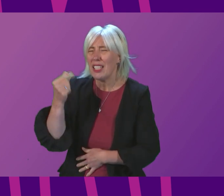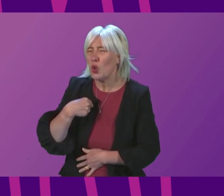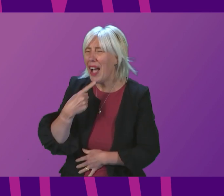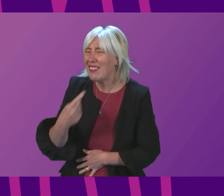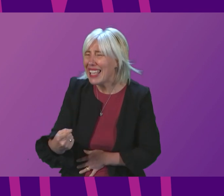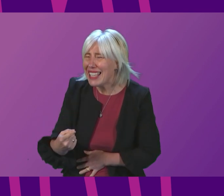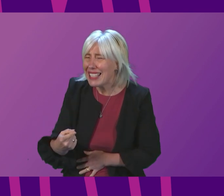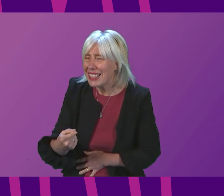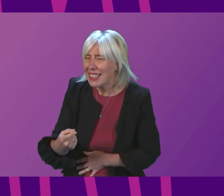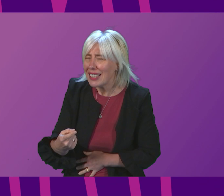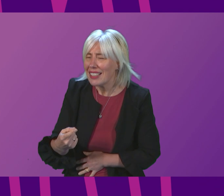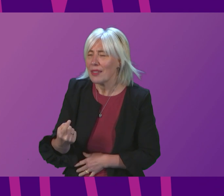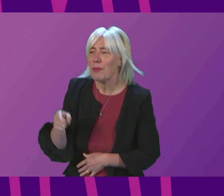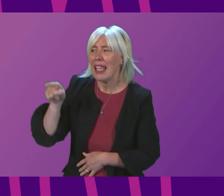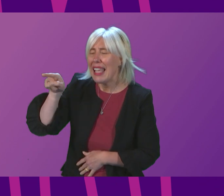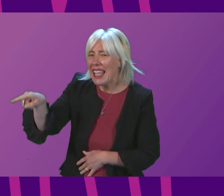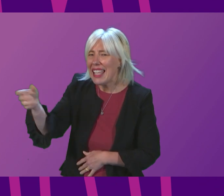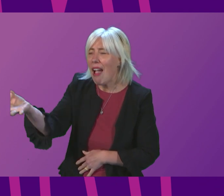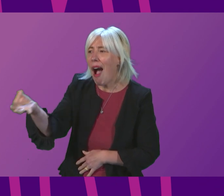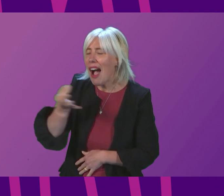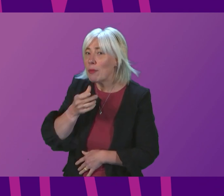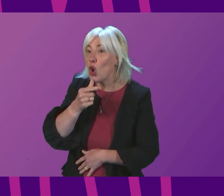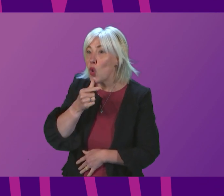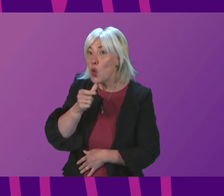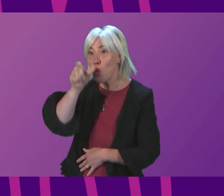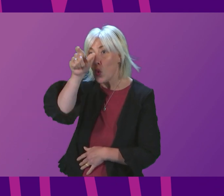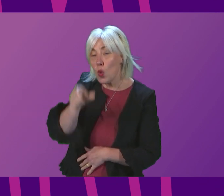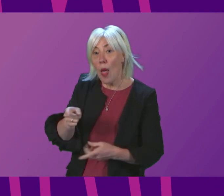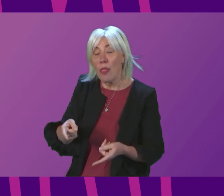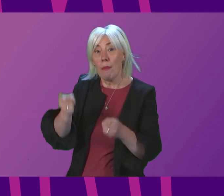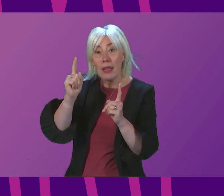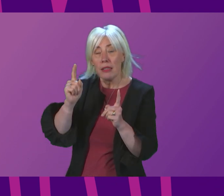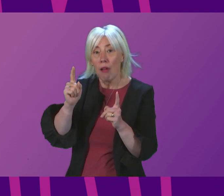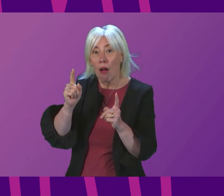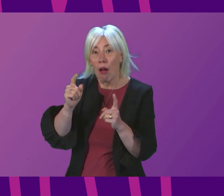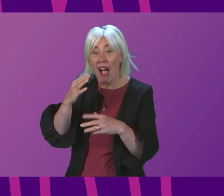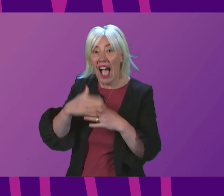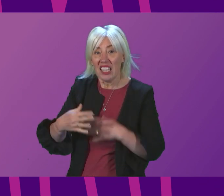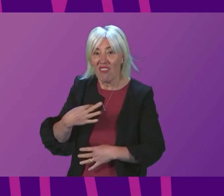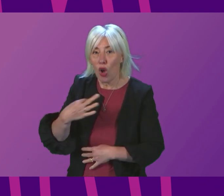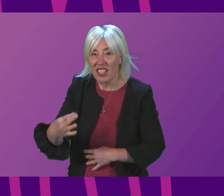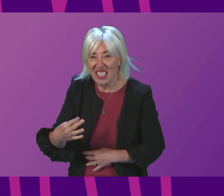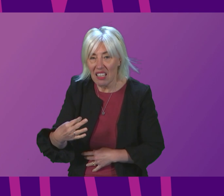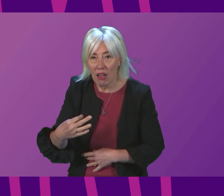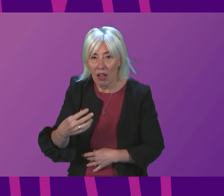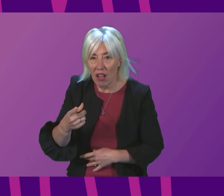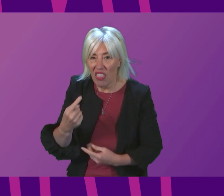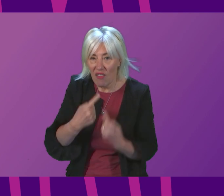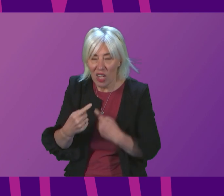He asked who the individual minister was; I did not volunteer the information.